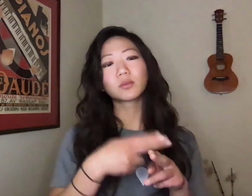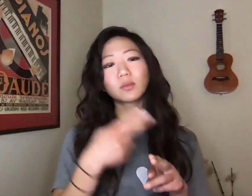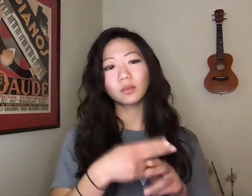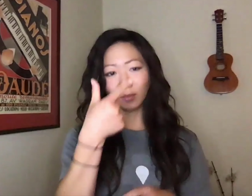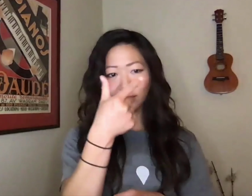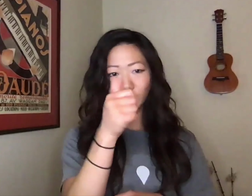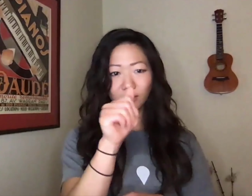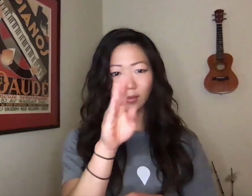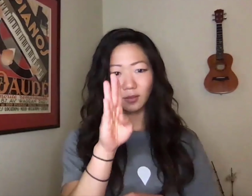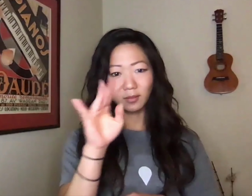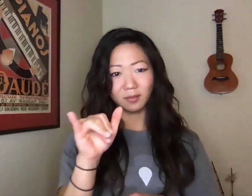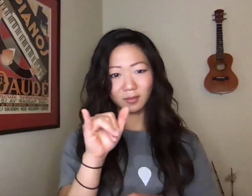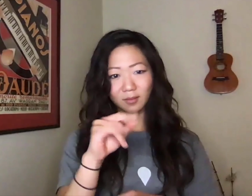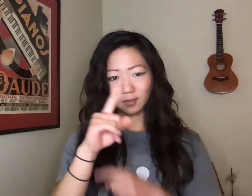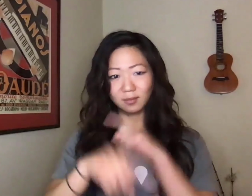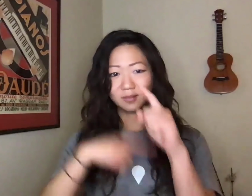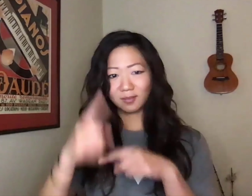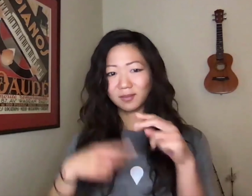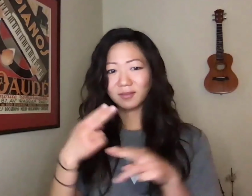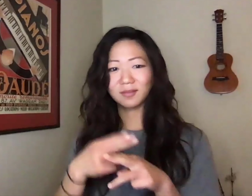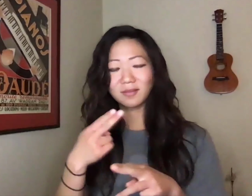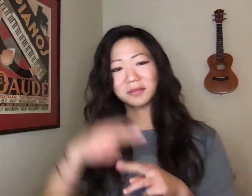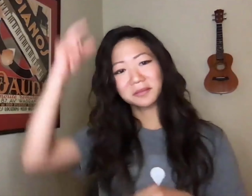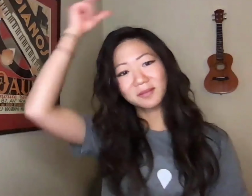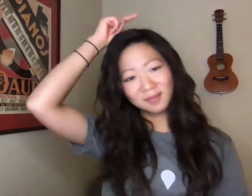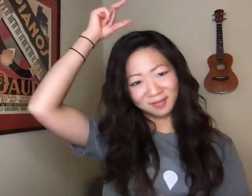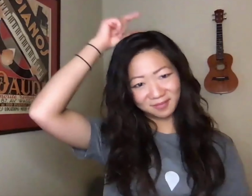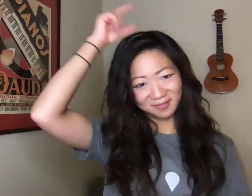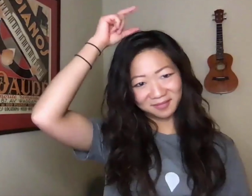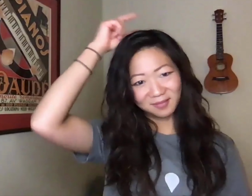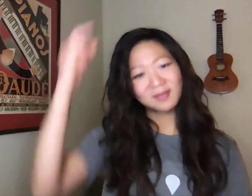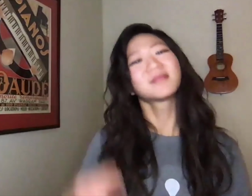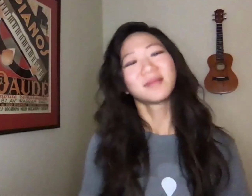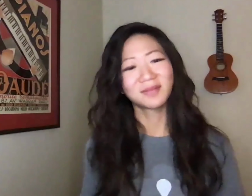Hi, my name is Gabby and this is my sign name.